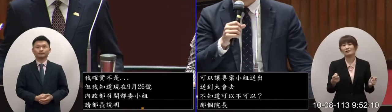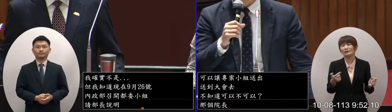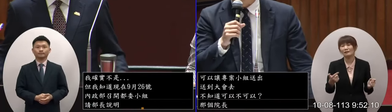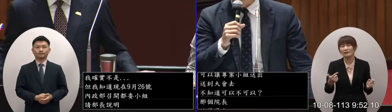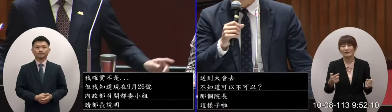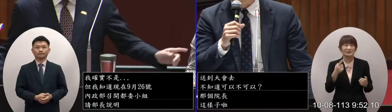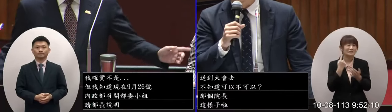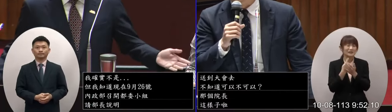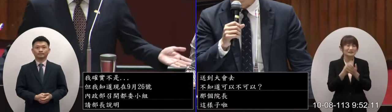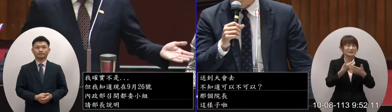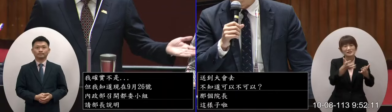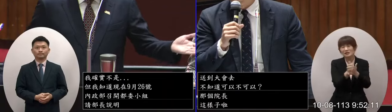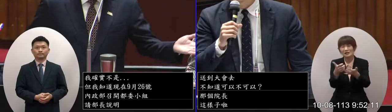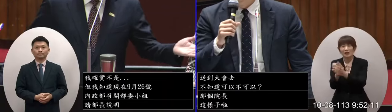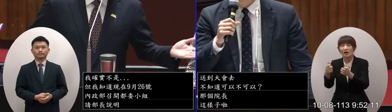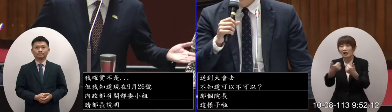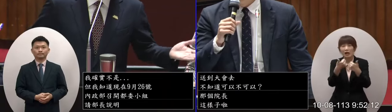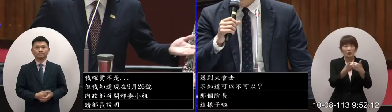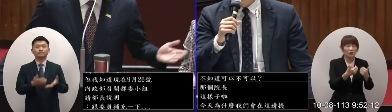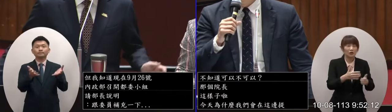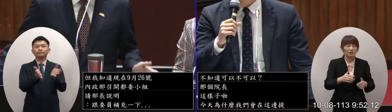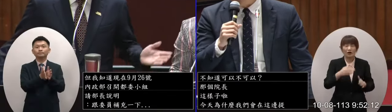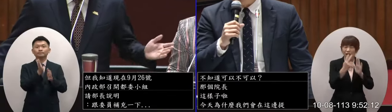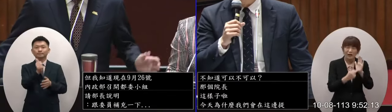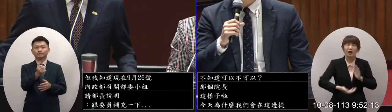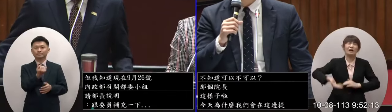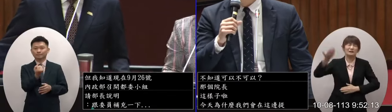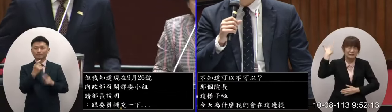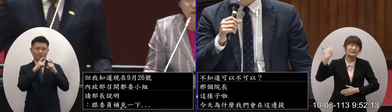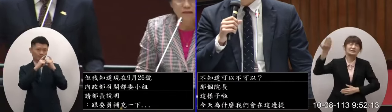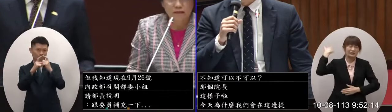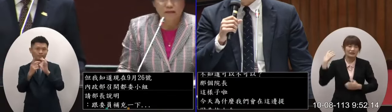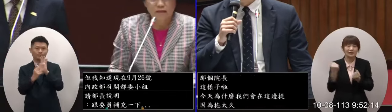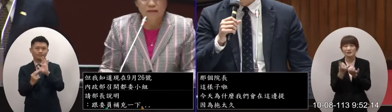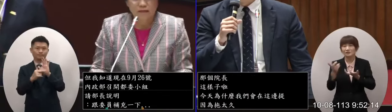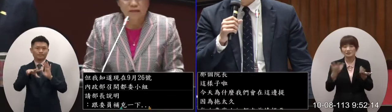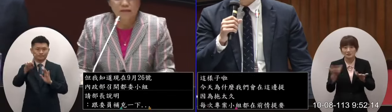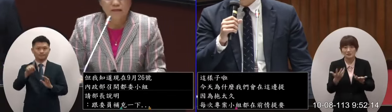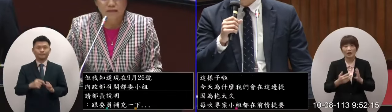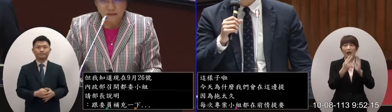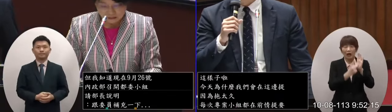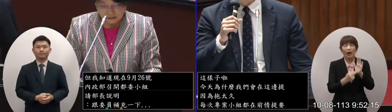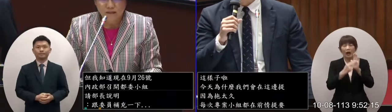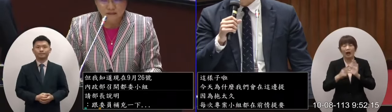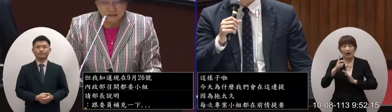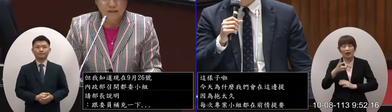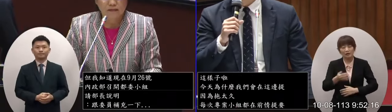is briefing the situation, you know Minister, let me explain some of my problems first. Every time the task force team